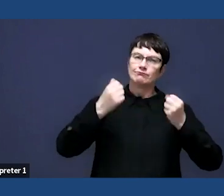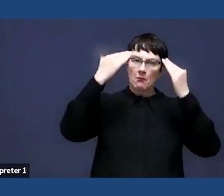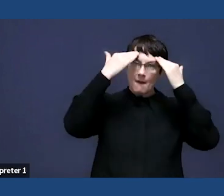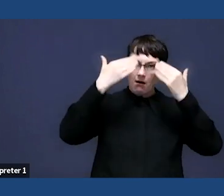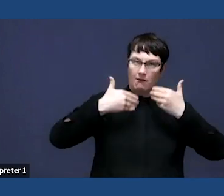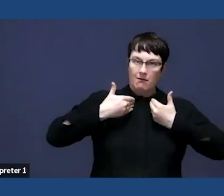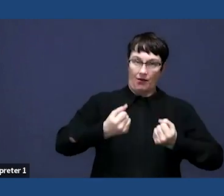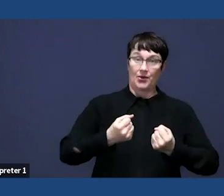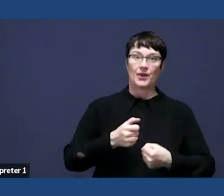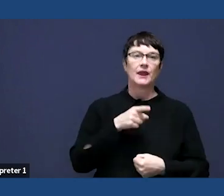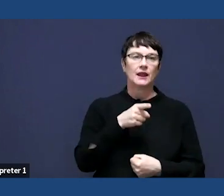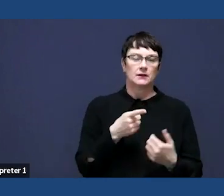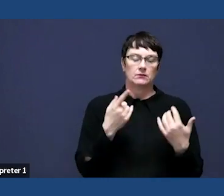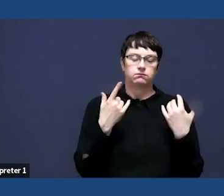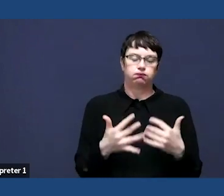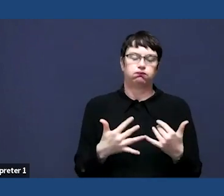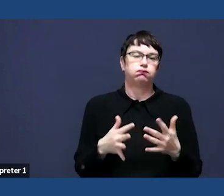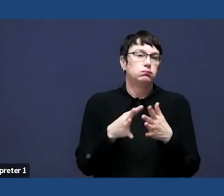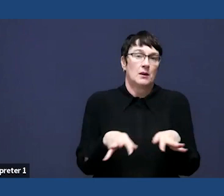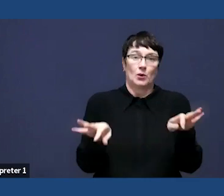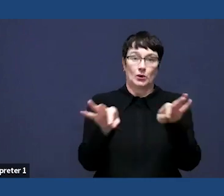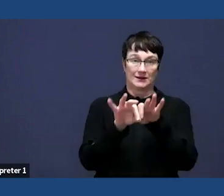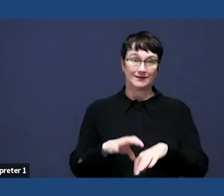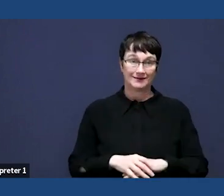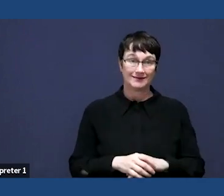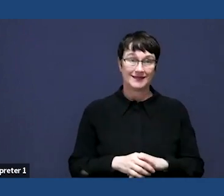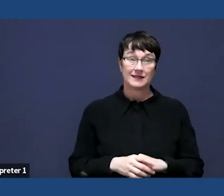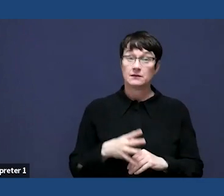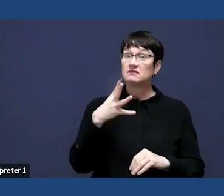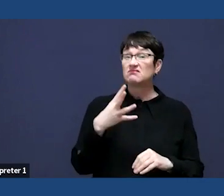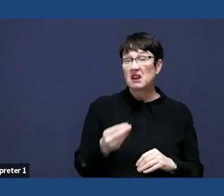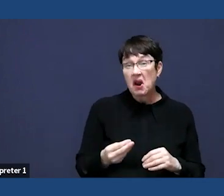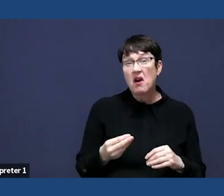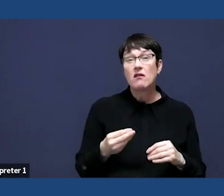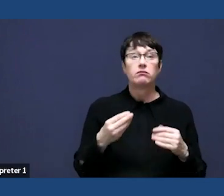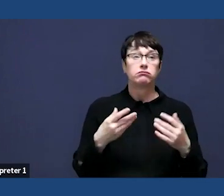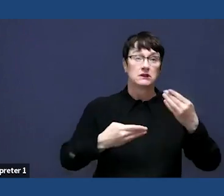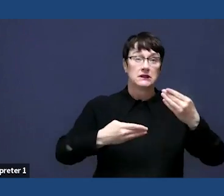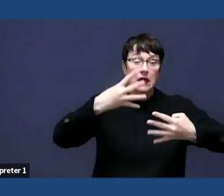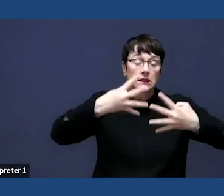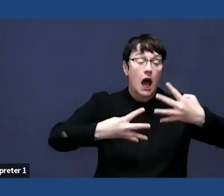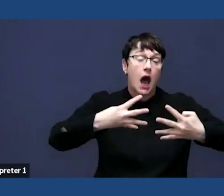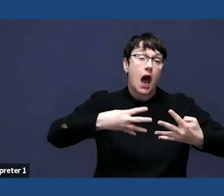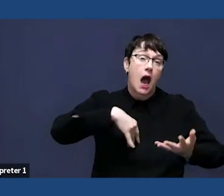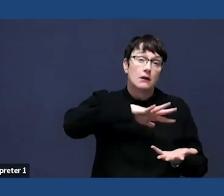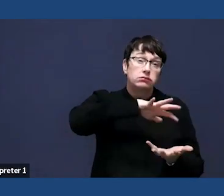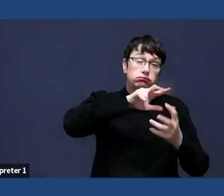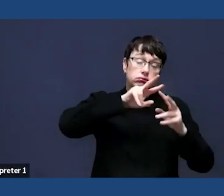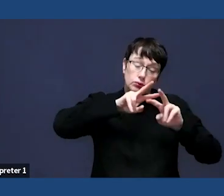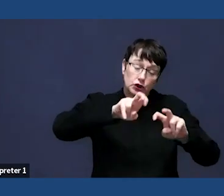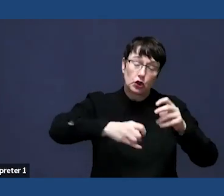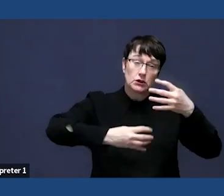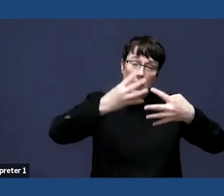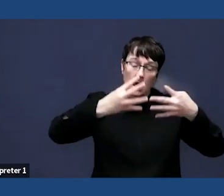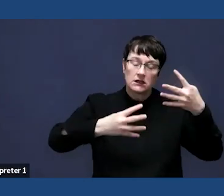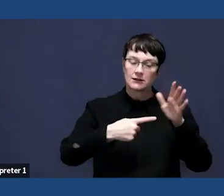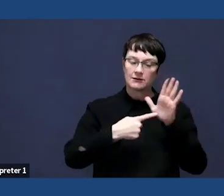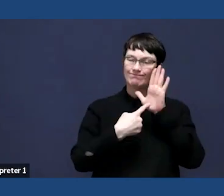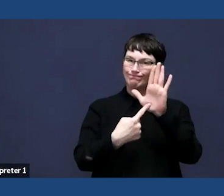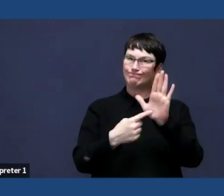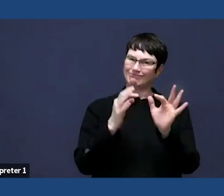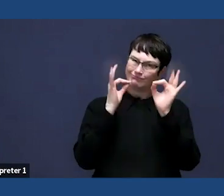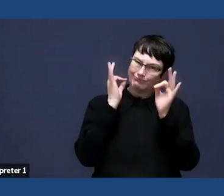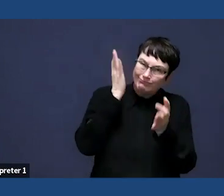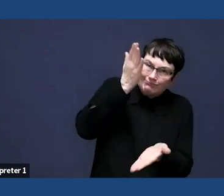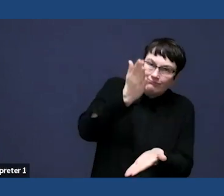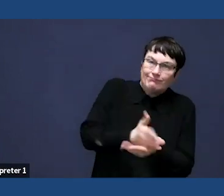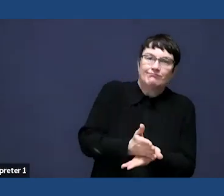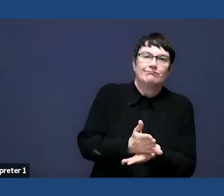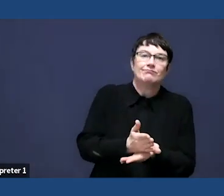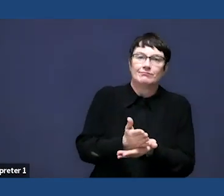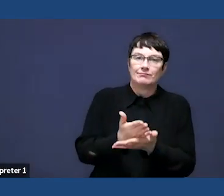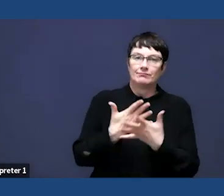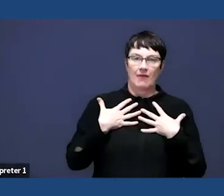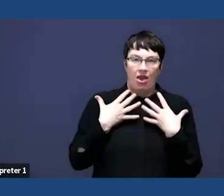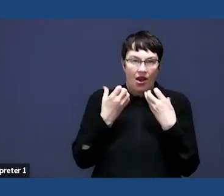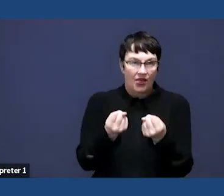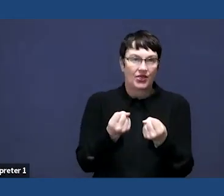Because there is no point simply keep on supporting more basically a society that is not having